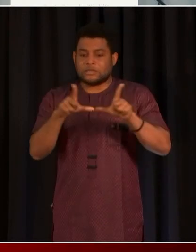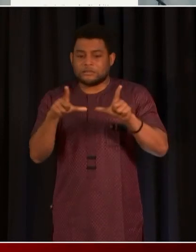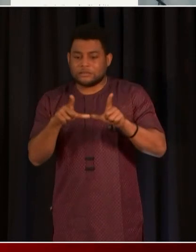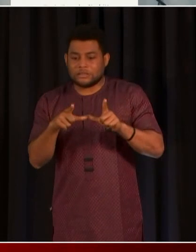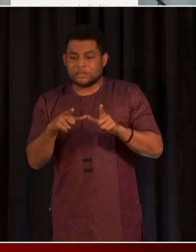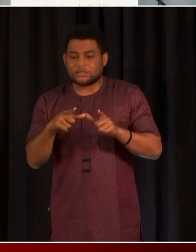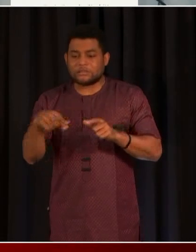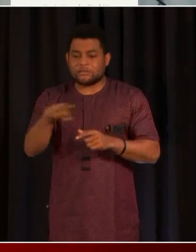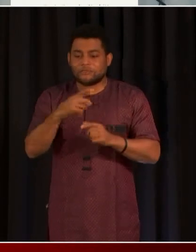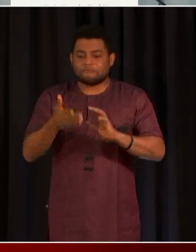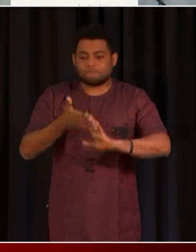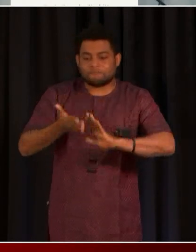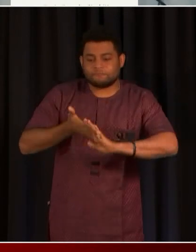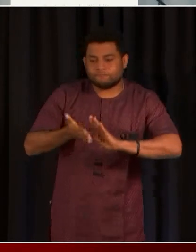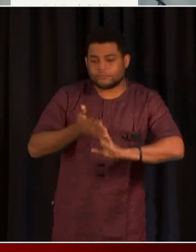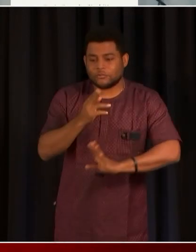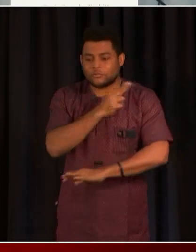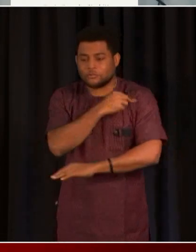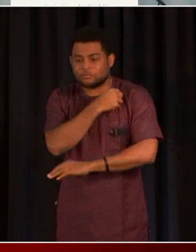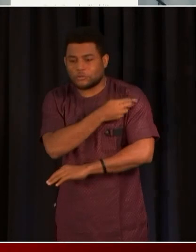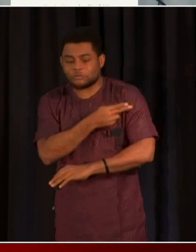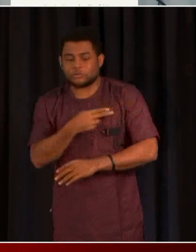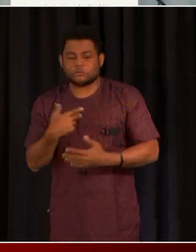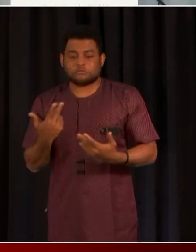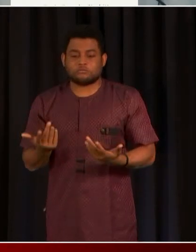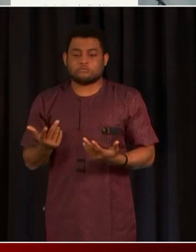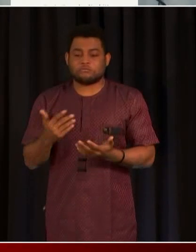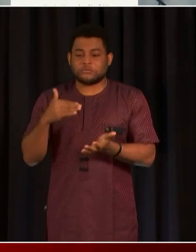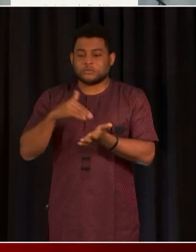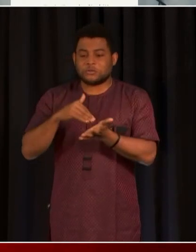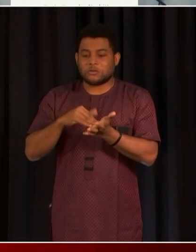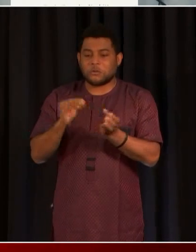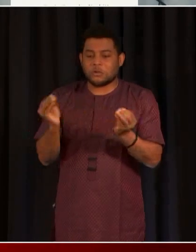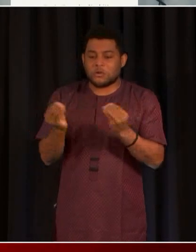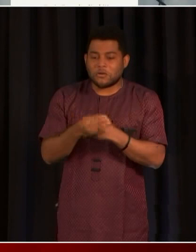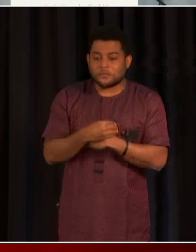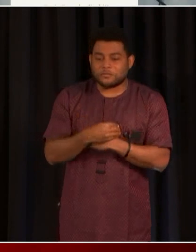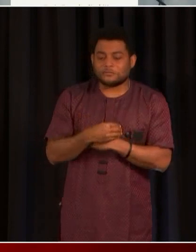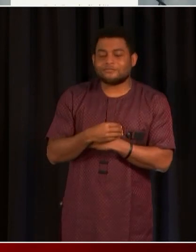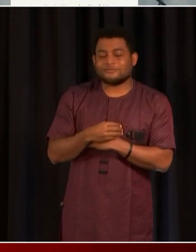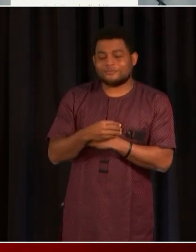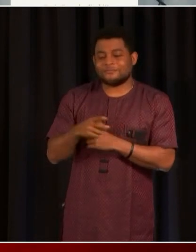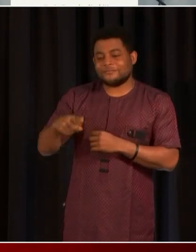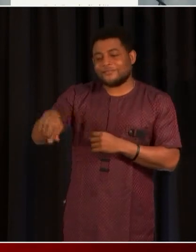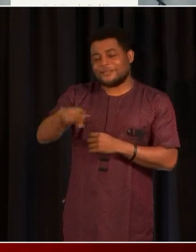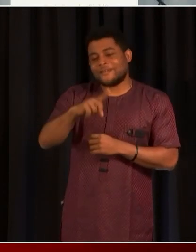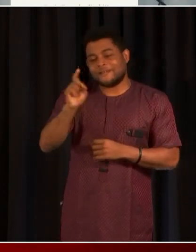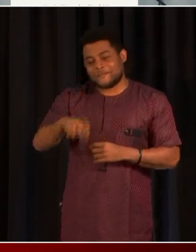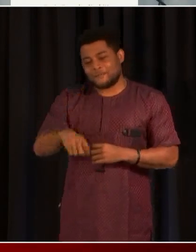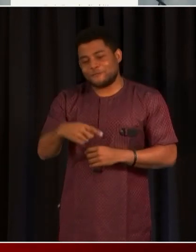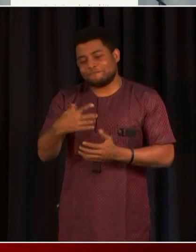hospitals and health care facilities clean to make sure that patients have. Food to eat and dietary services,